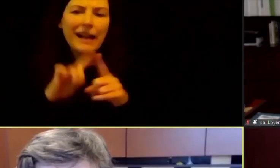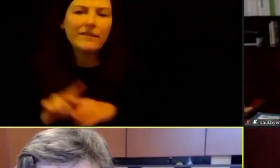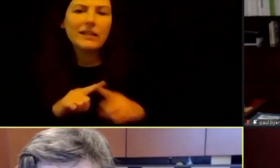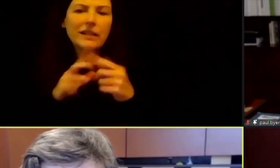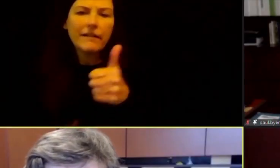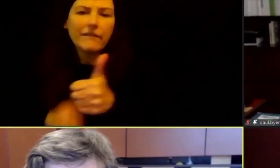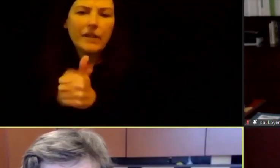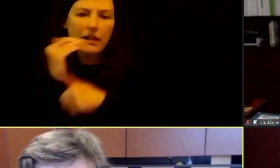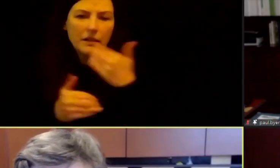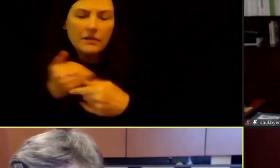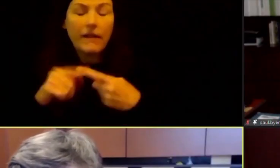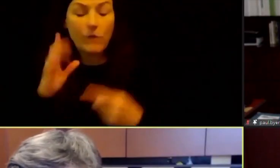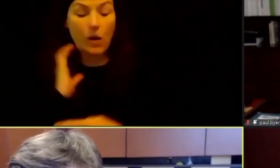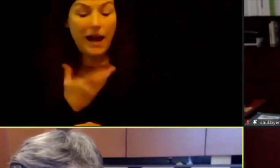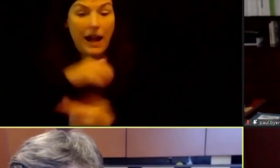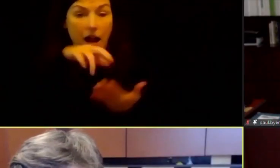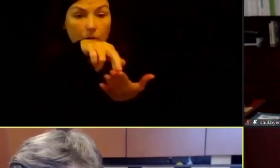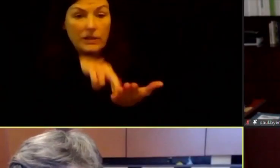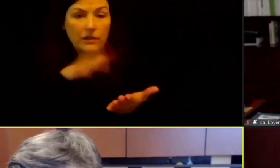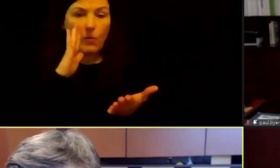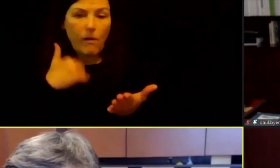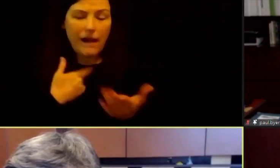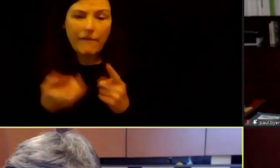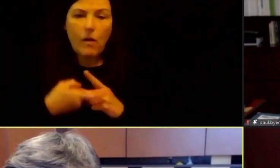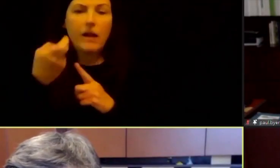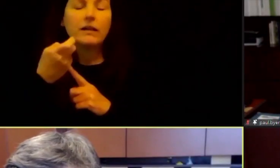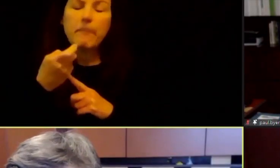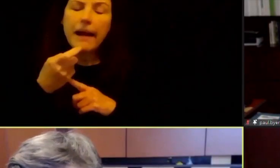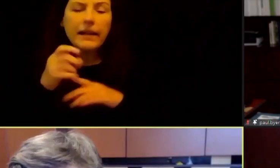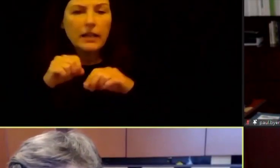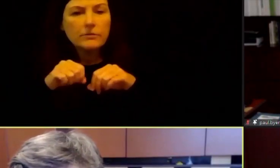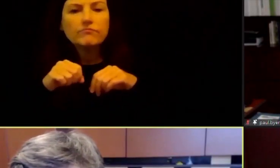SPRING OR